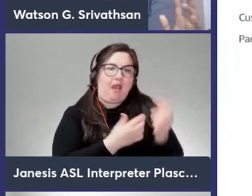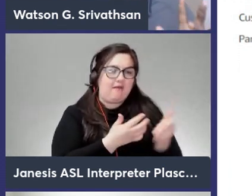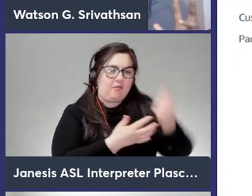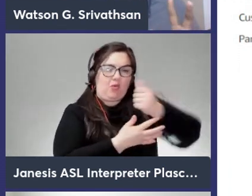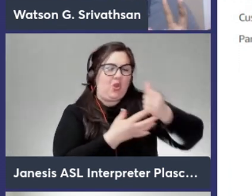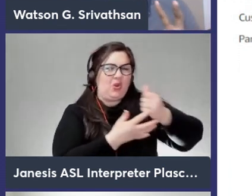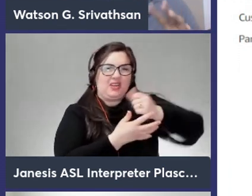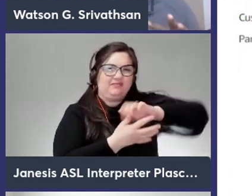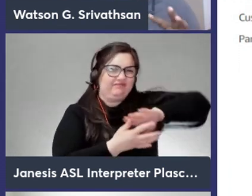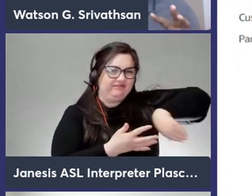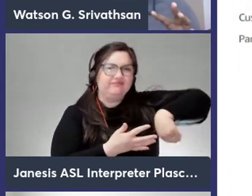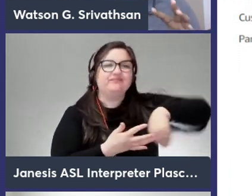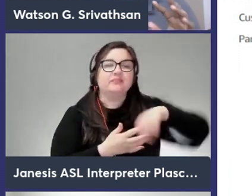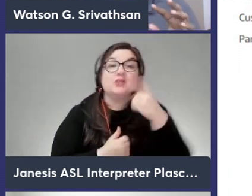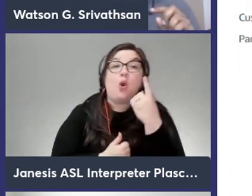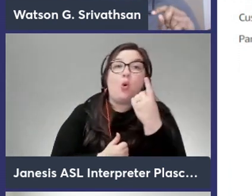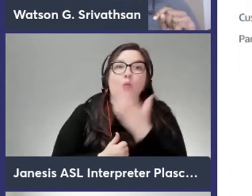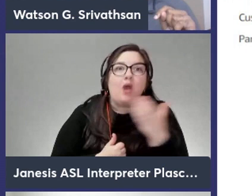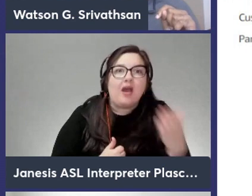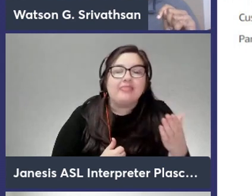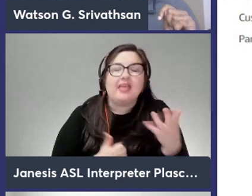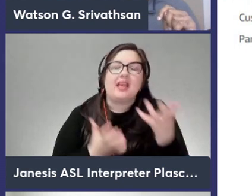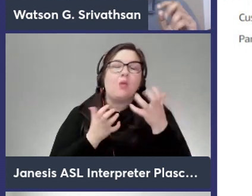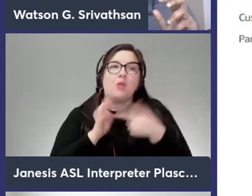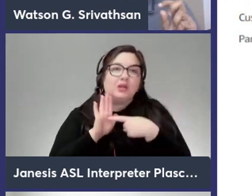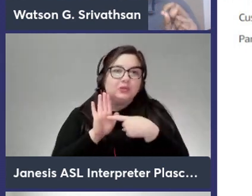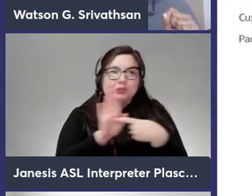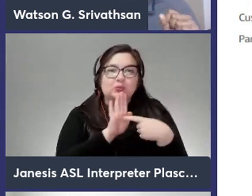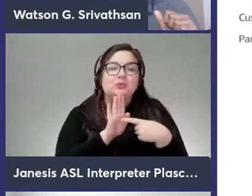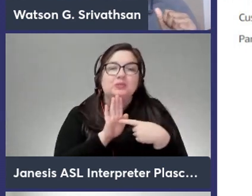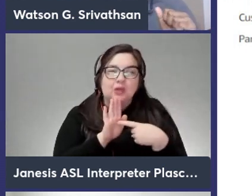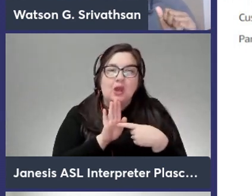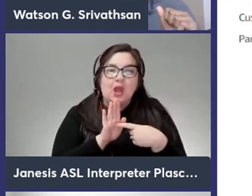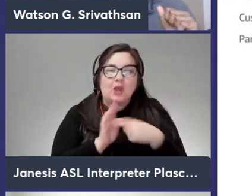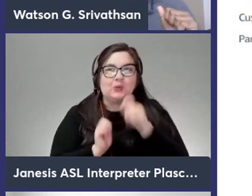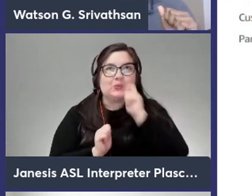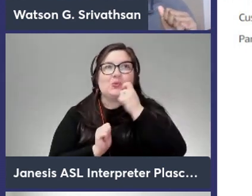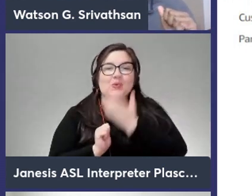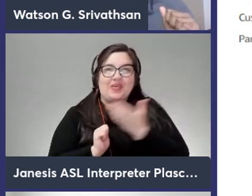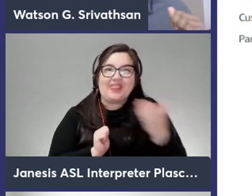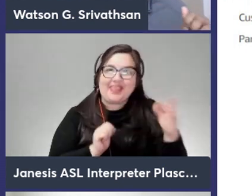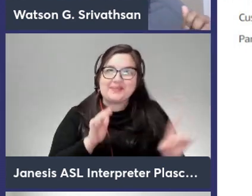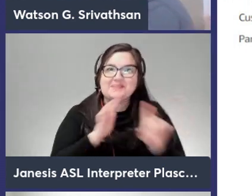one thing I wanna share, another cool thing that came up in my, so let's see, let's look at this.